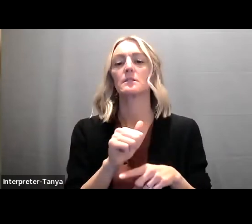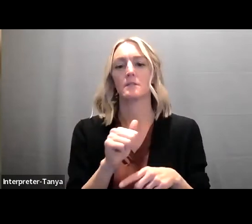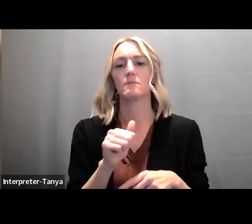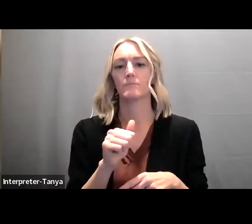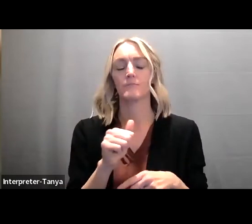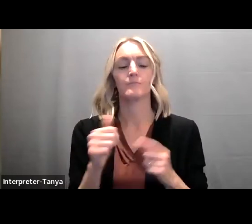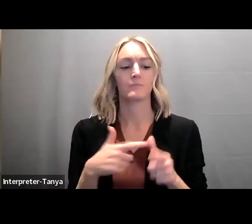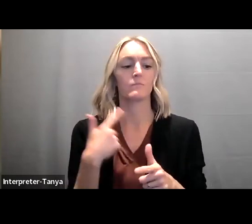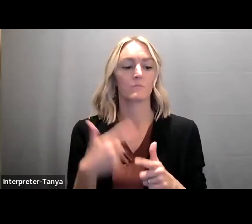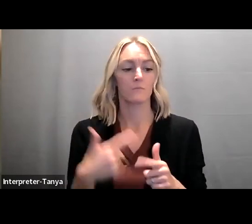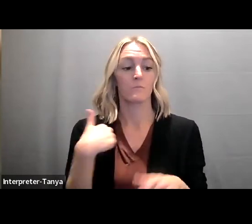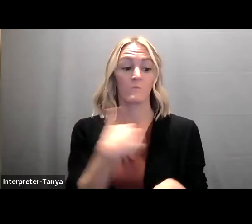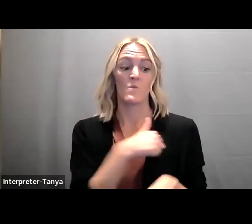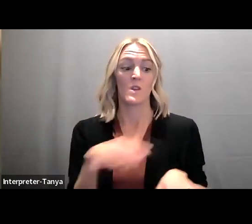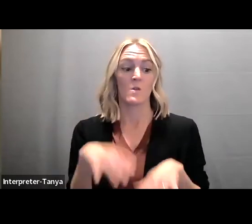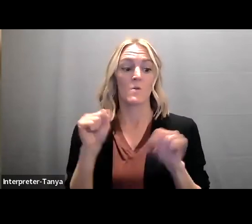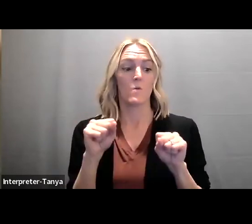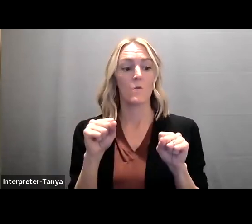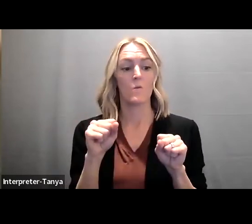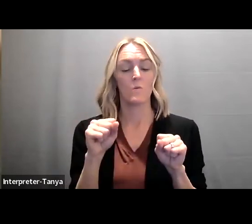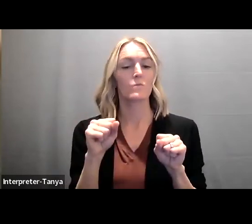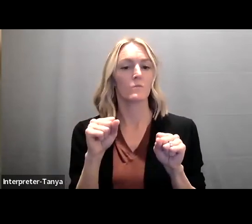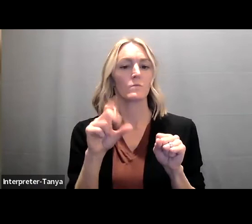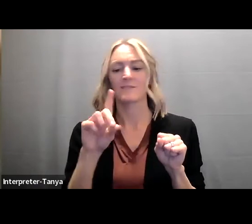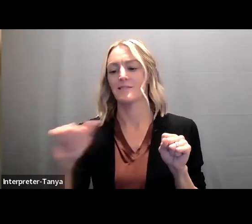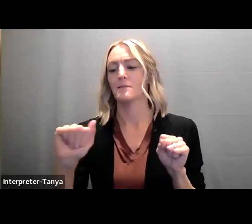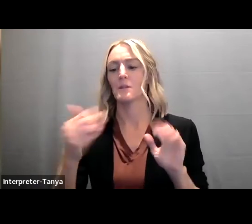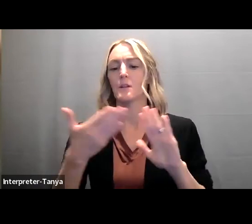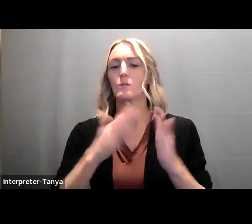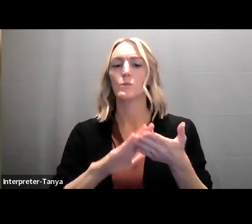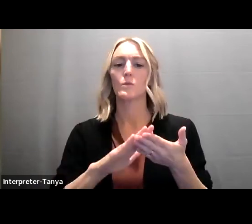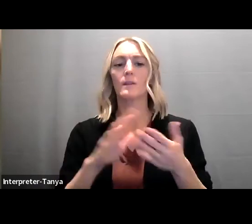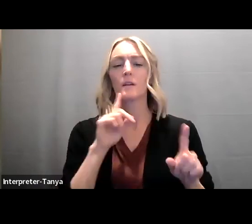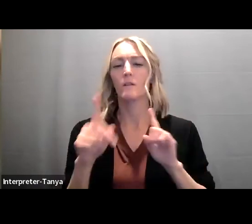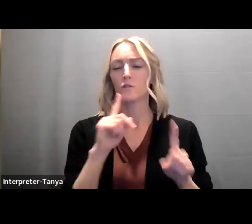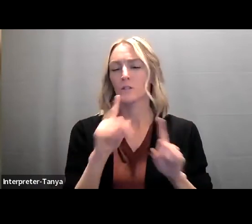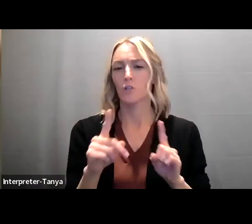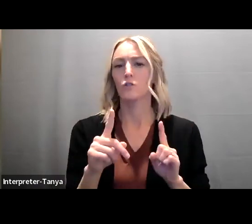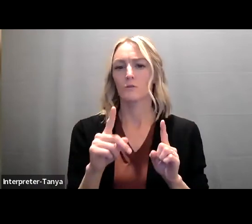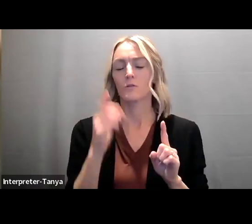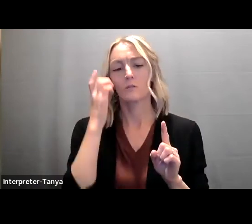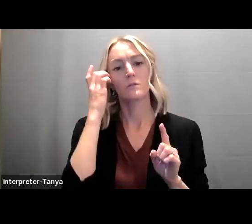And we host a lot of times these disability community conversations that are just spaces